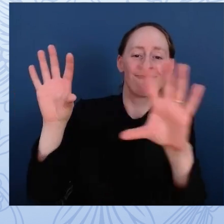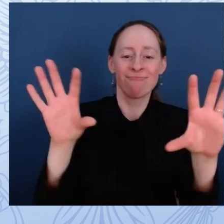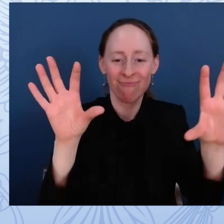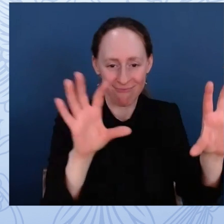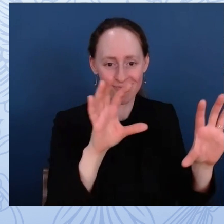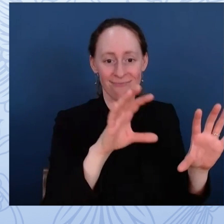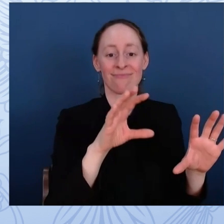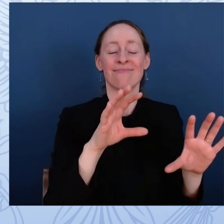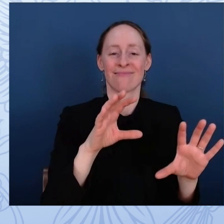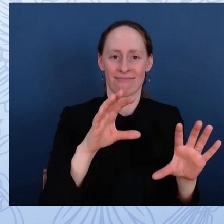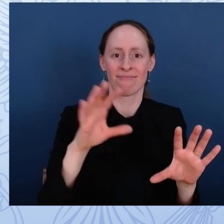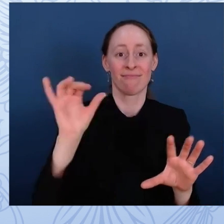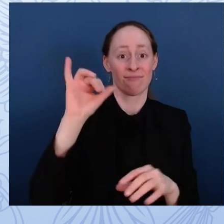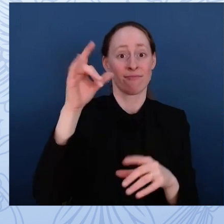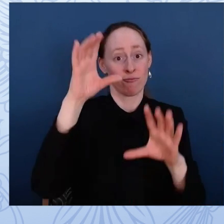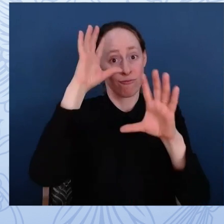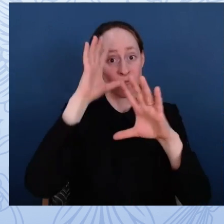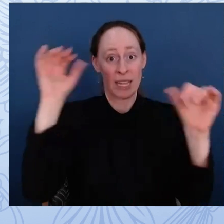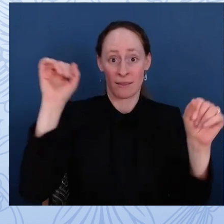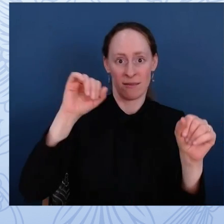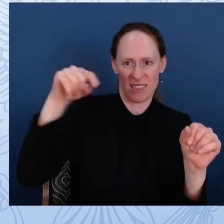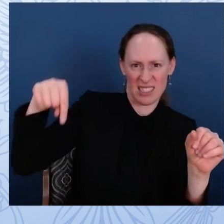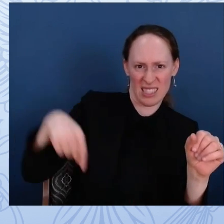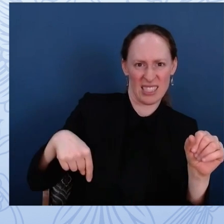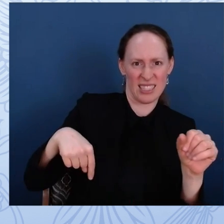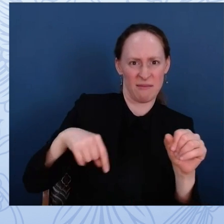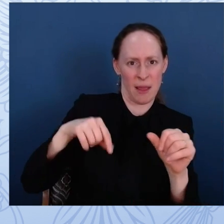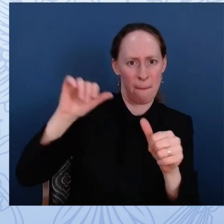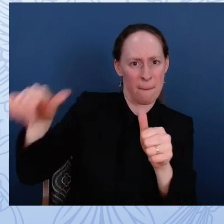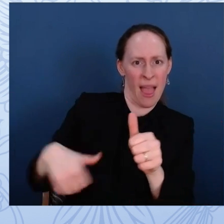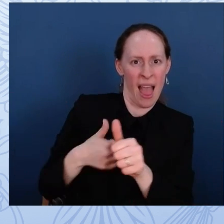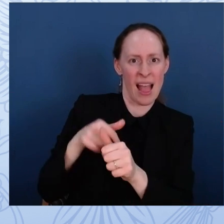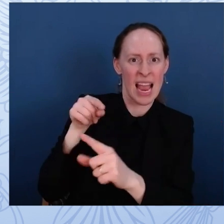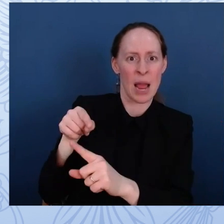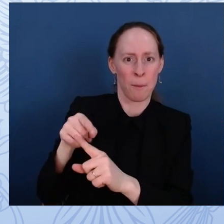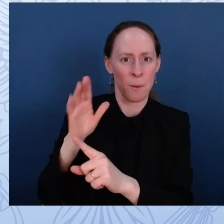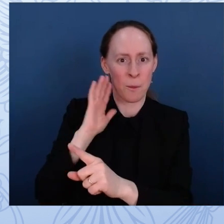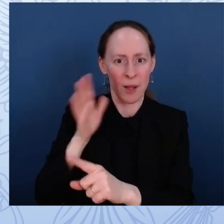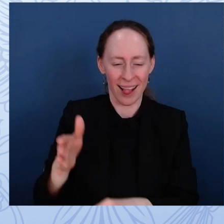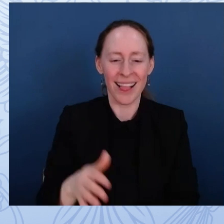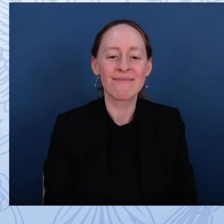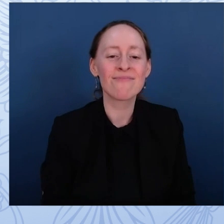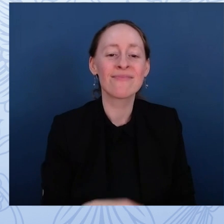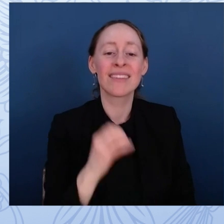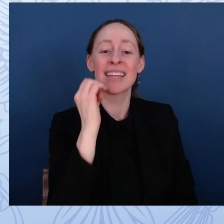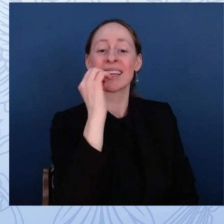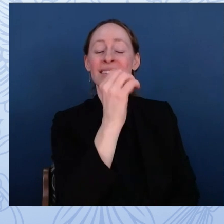In the East Room, color bursts across each table, the garden doctor Biden just described,